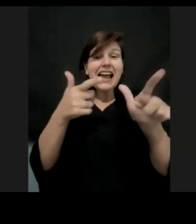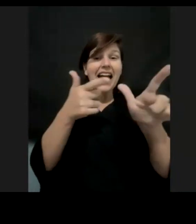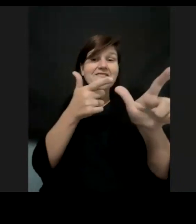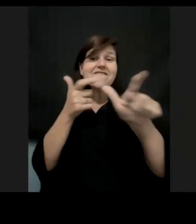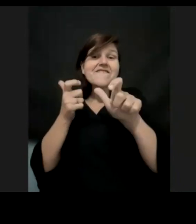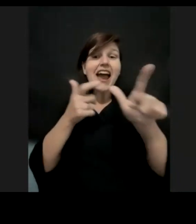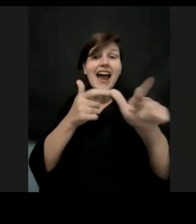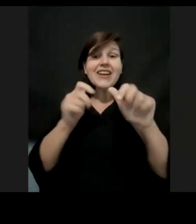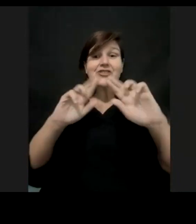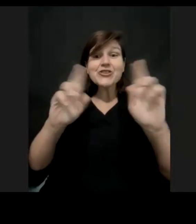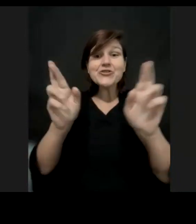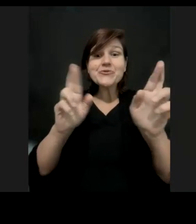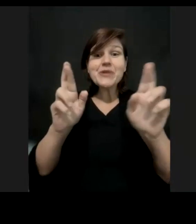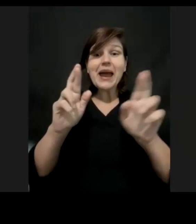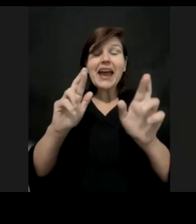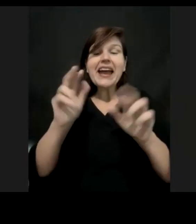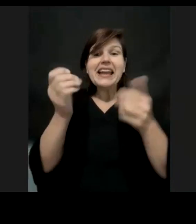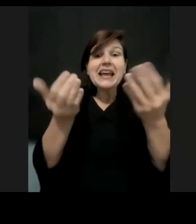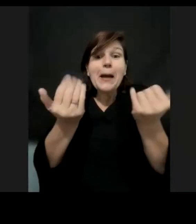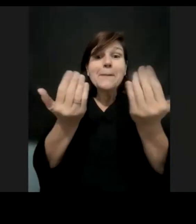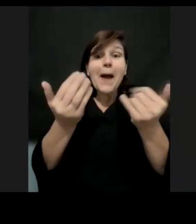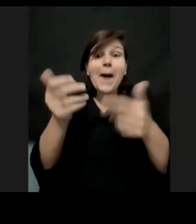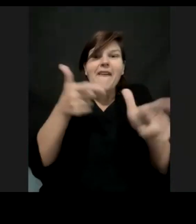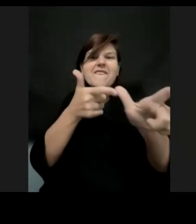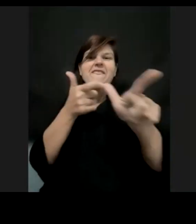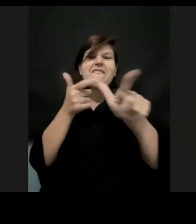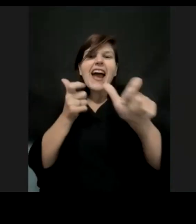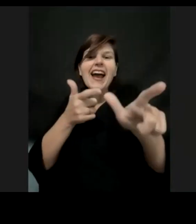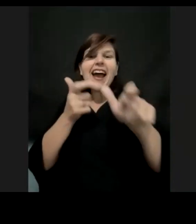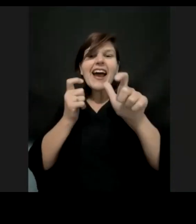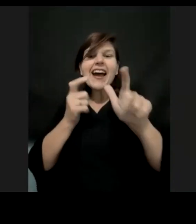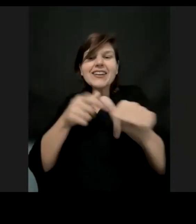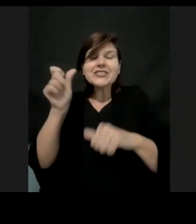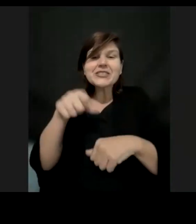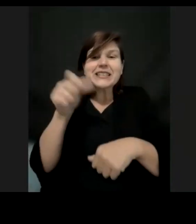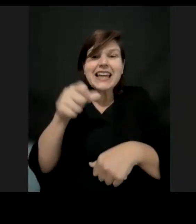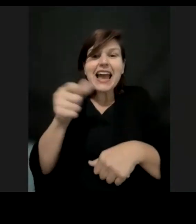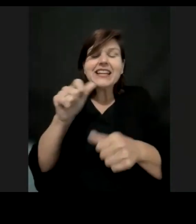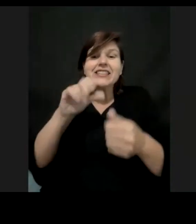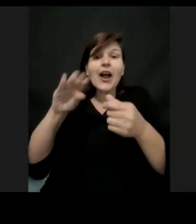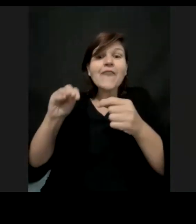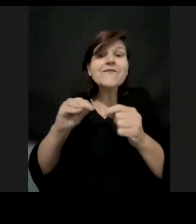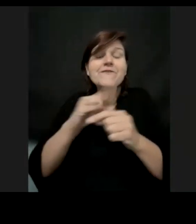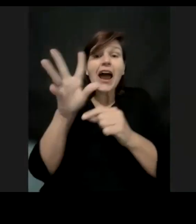Yes, come on, let's go faster! It is fun! Let's go really fast. Are you ready? Off we go!